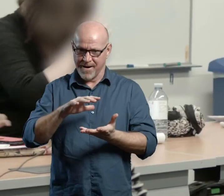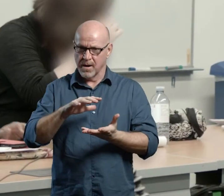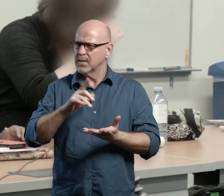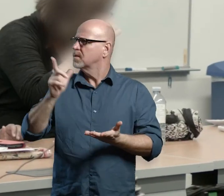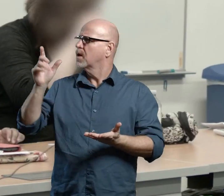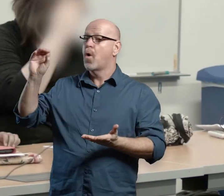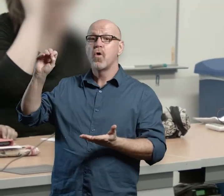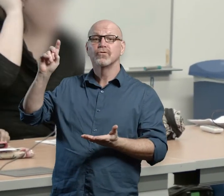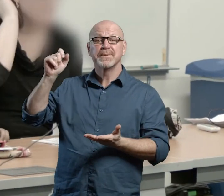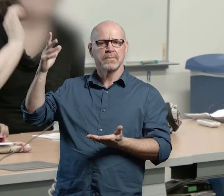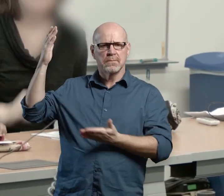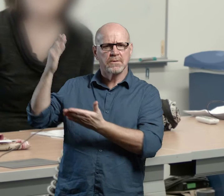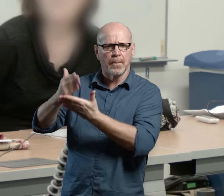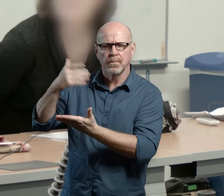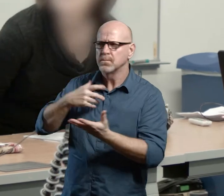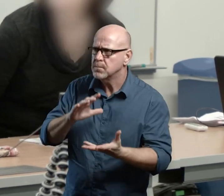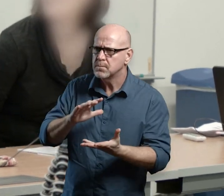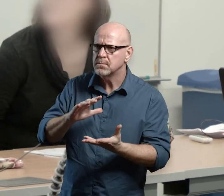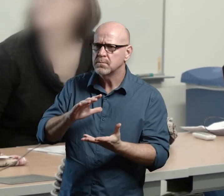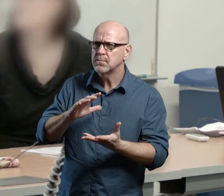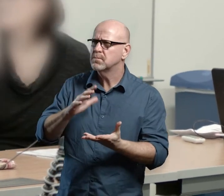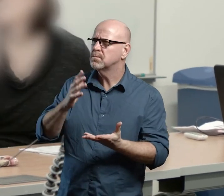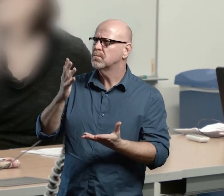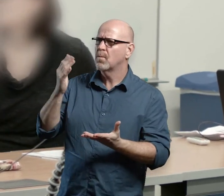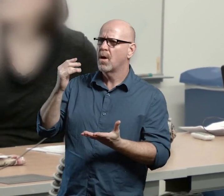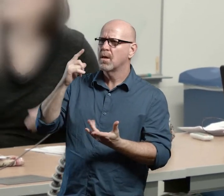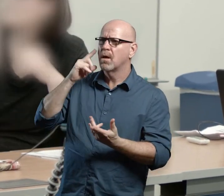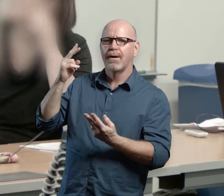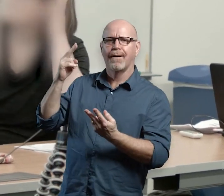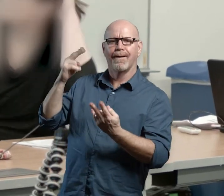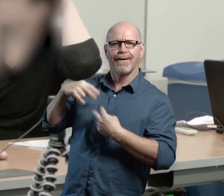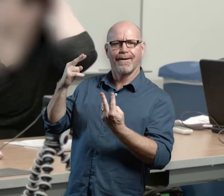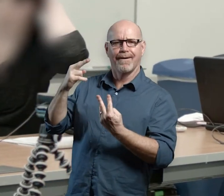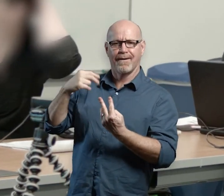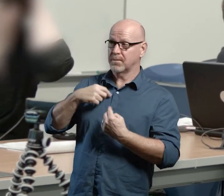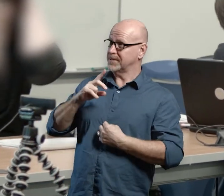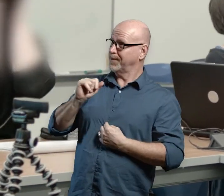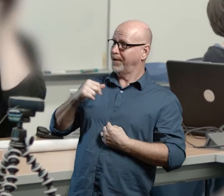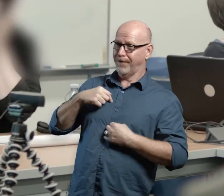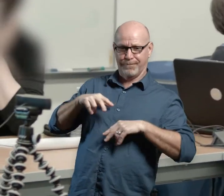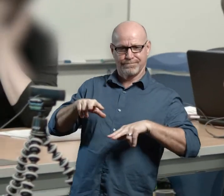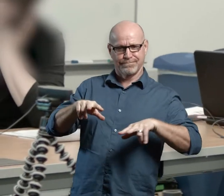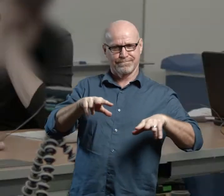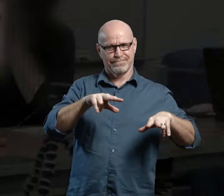a clear message that disabled people are meant to be poor and it also sends a message that